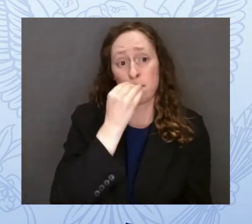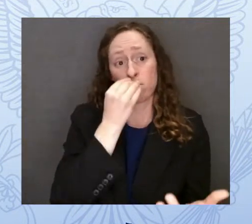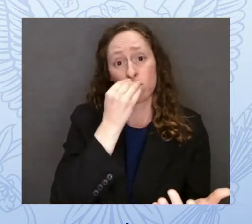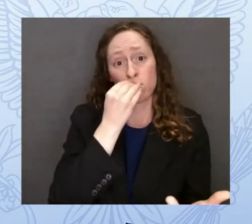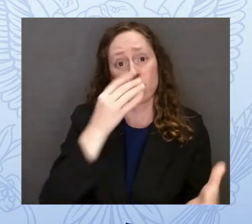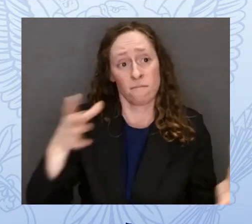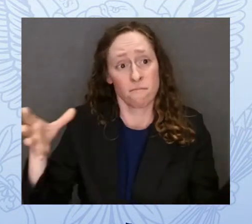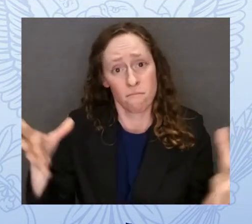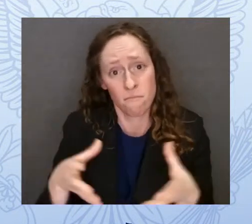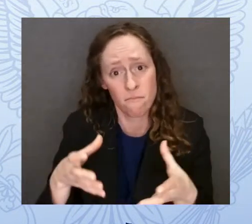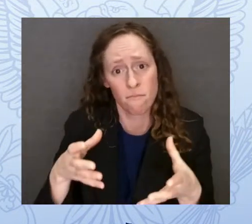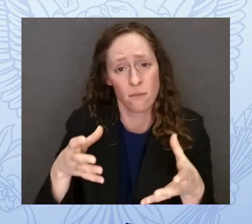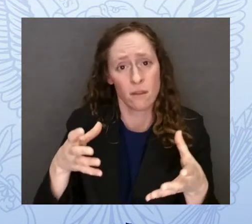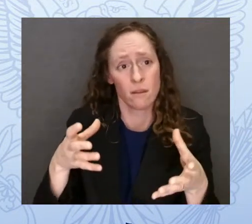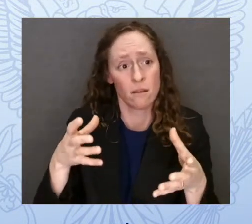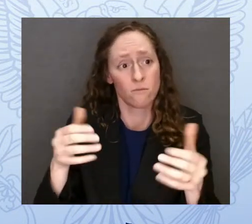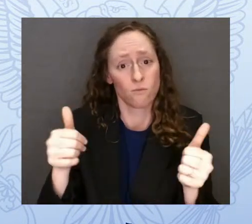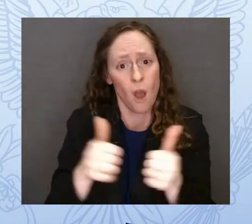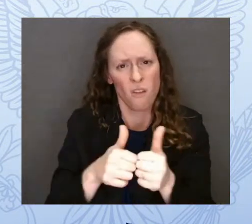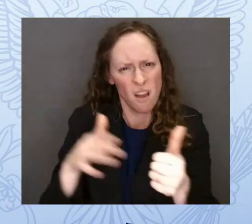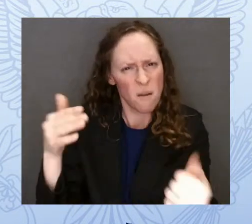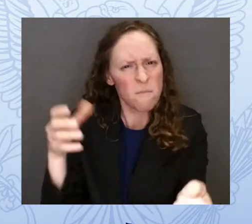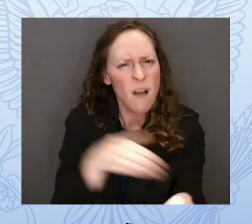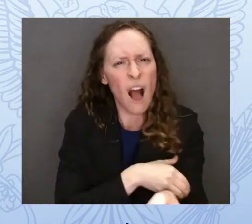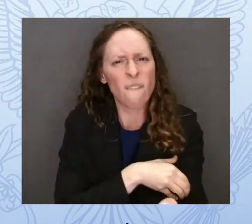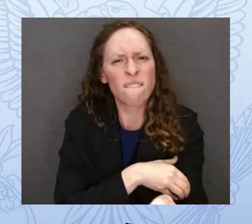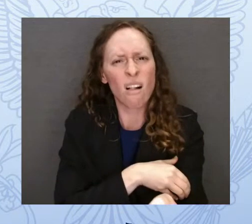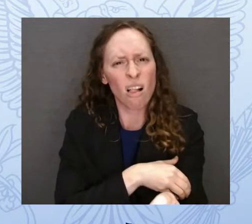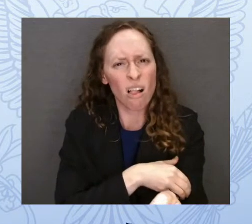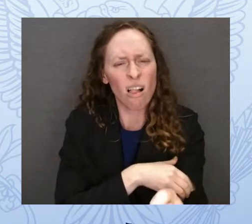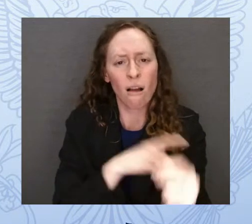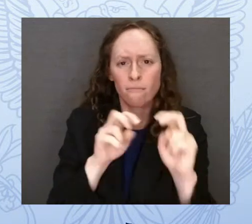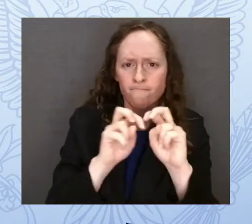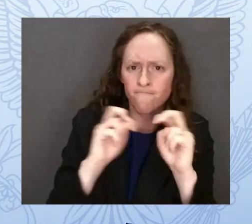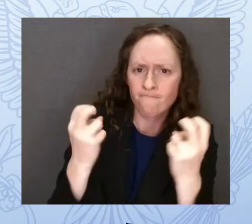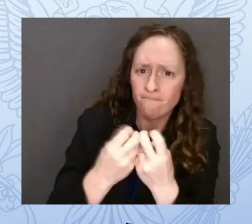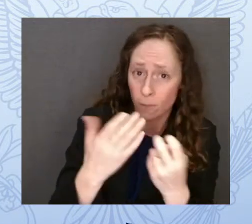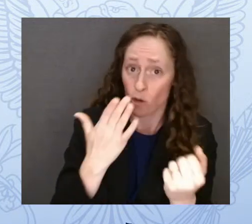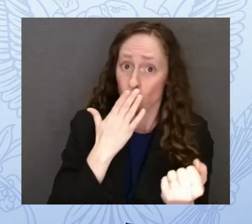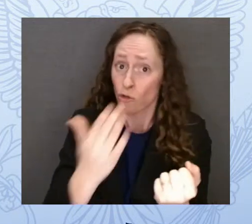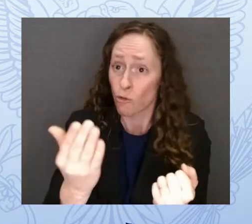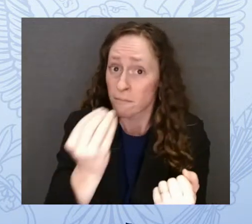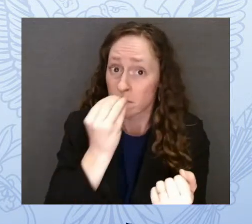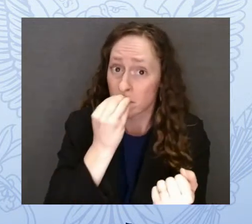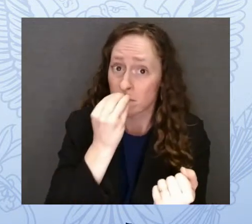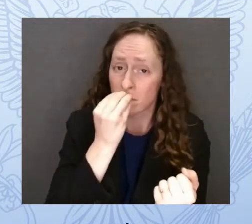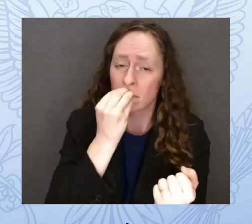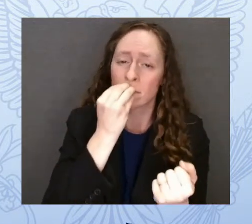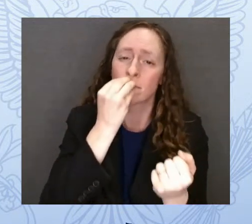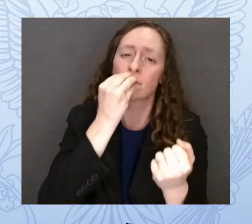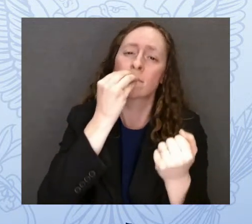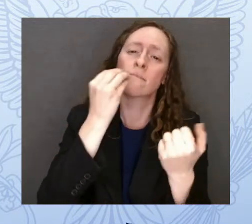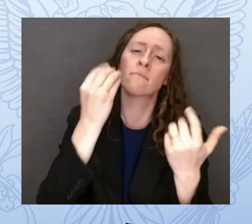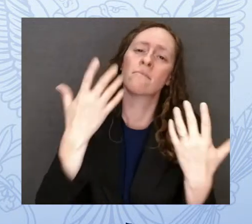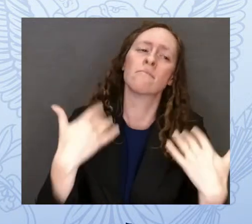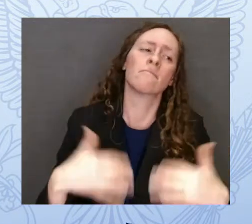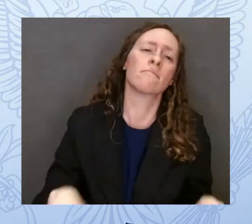has an enchanting ability to transcend differences, forge connections and strengthen bonds.